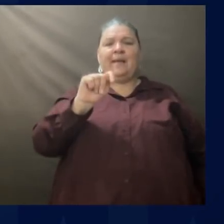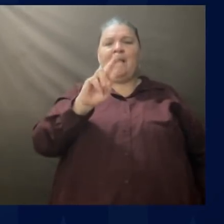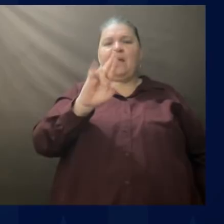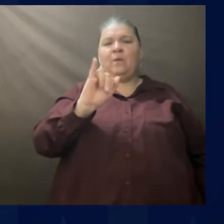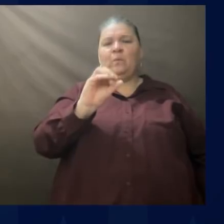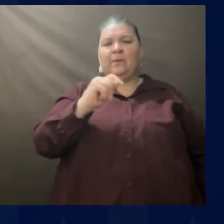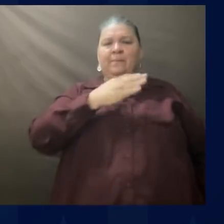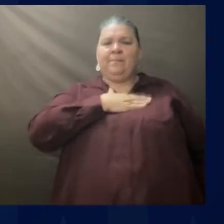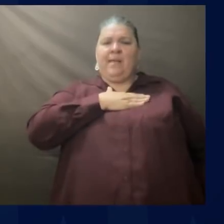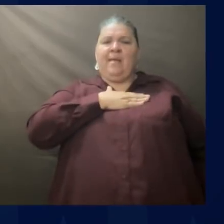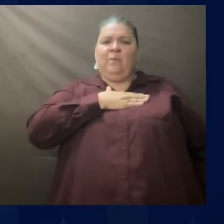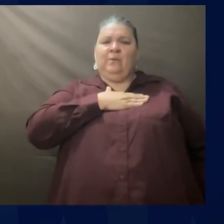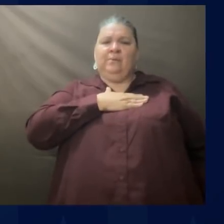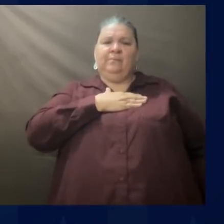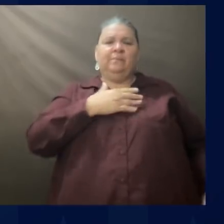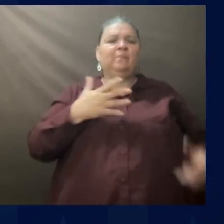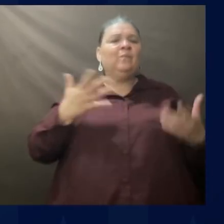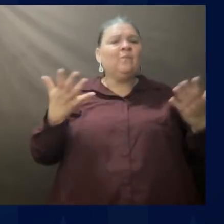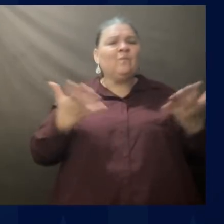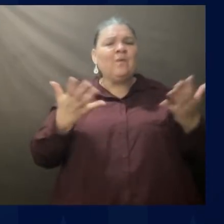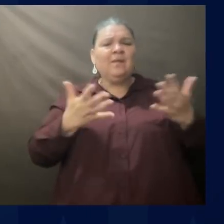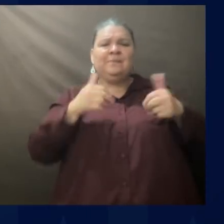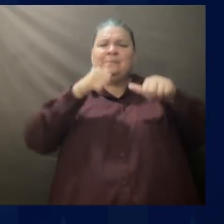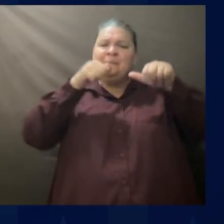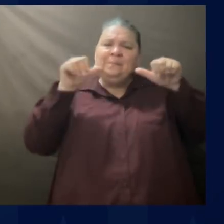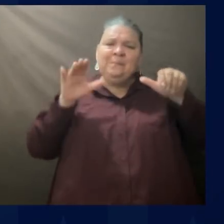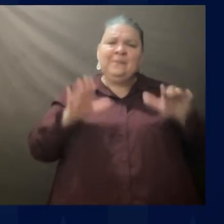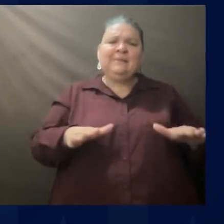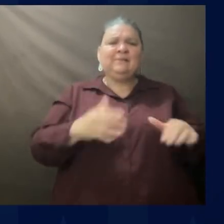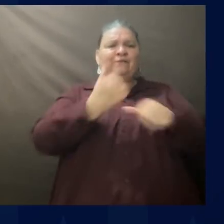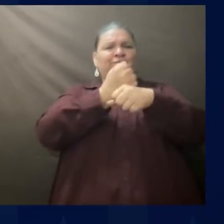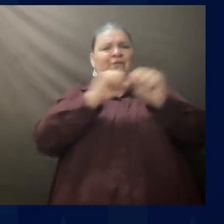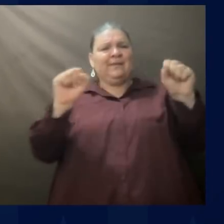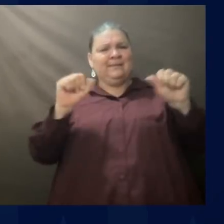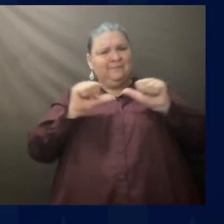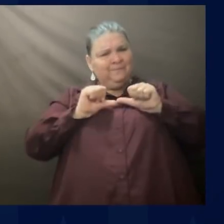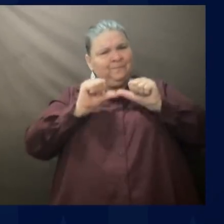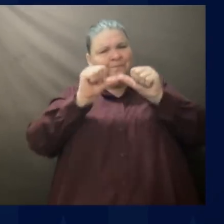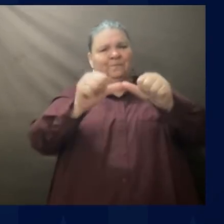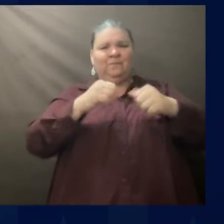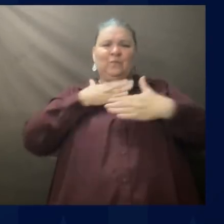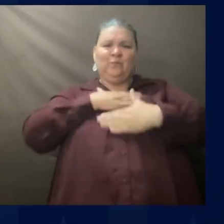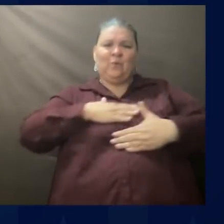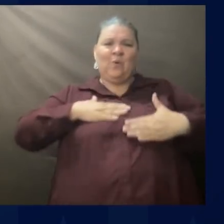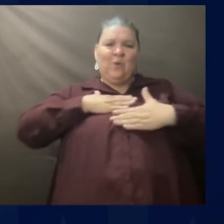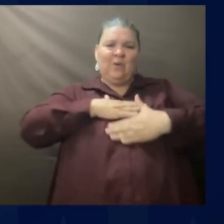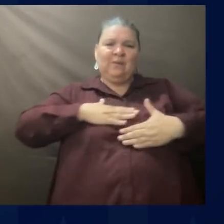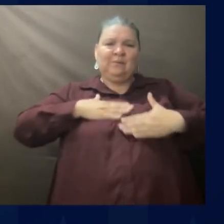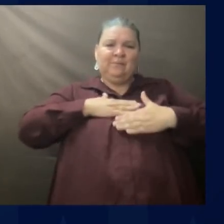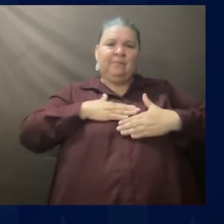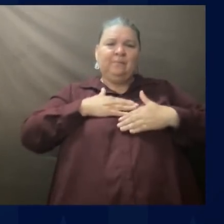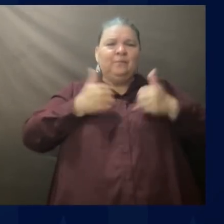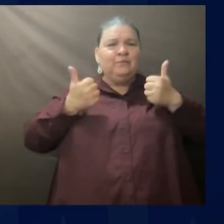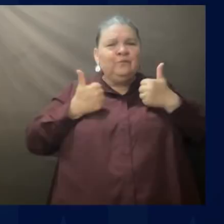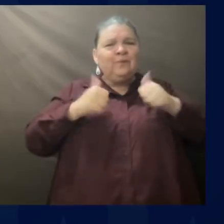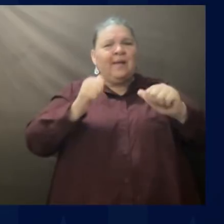God bless us with your spirit as we strive to honor their full measure of devotion and bless with strength and courage